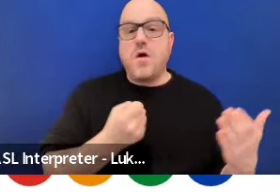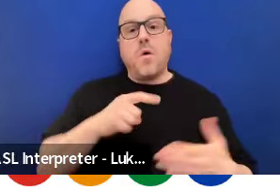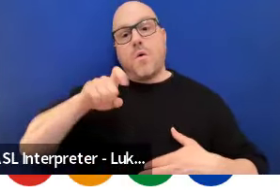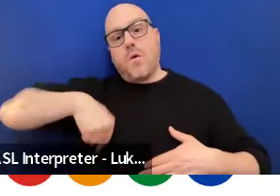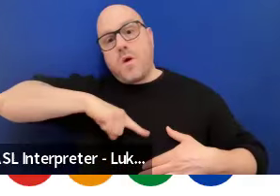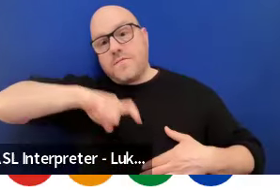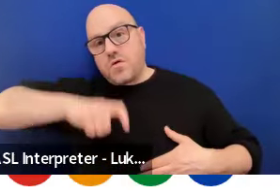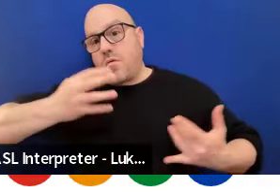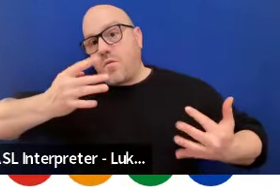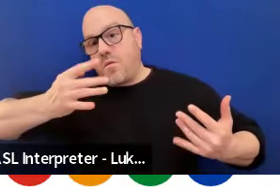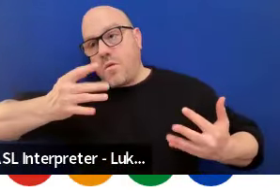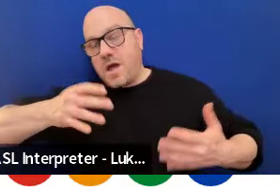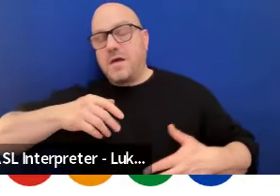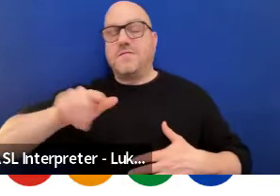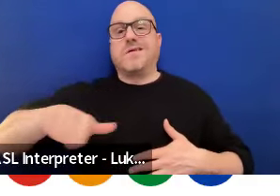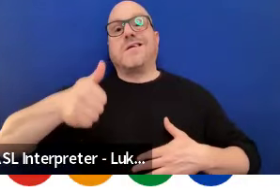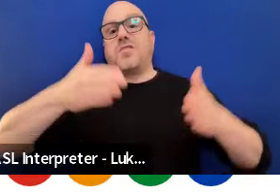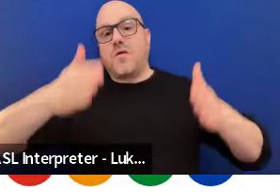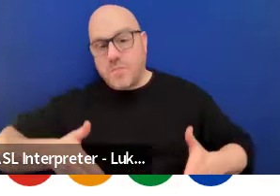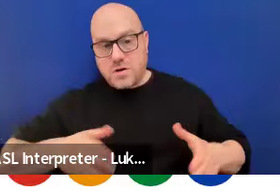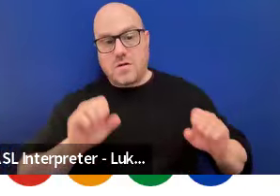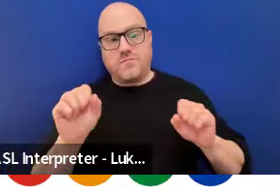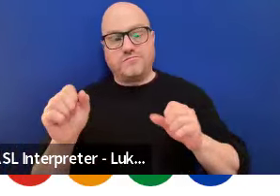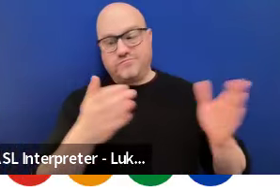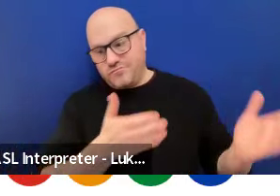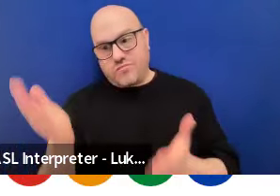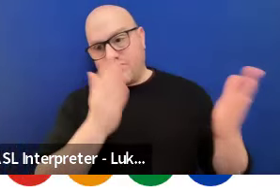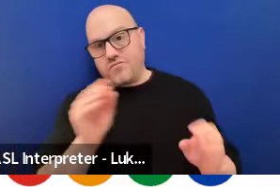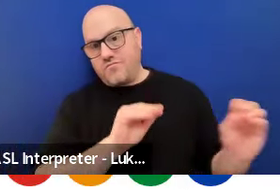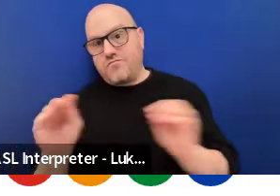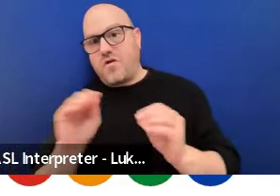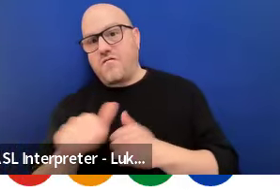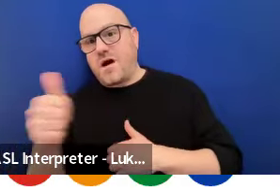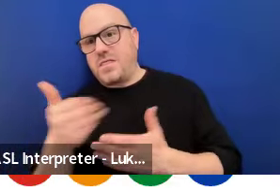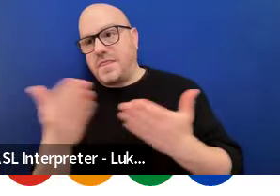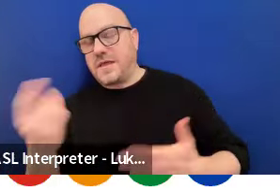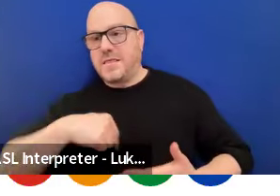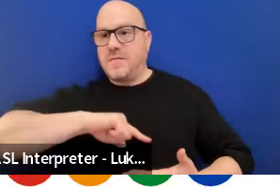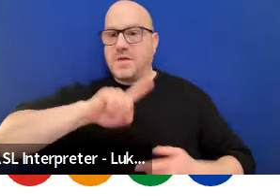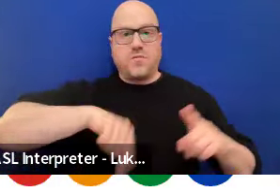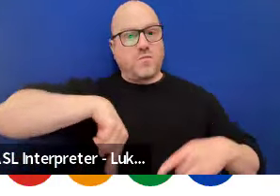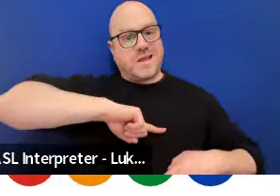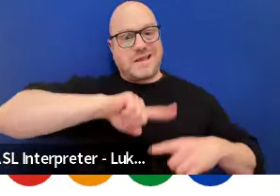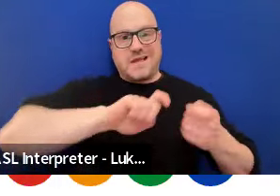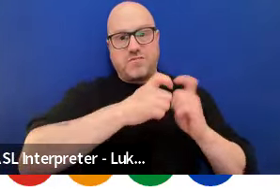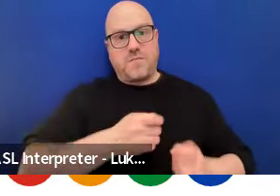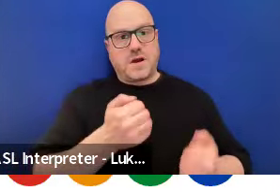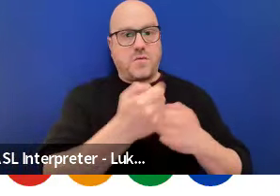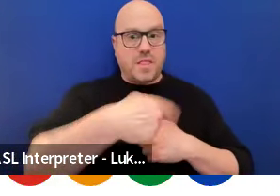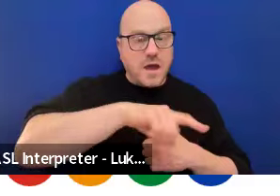SOMEONE, WE SAY WE CAN'T TAKE YOU BECAUSE THERE'S A CART SECURED HERE. WE HAVE TO WAIT UNTIL SOMEONE TAKES THEIR STUFF AND MOVE IT.